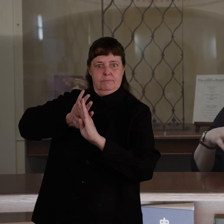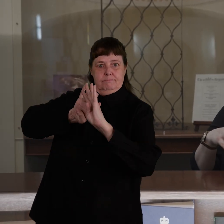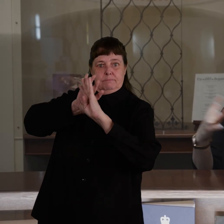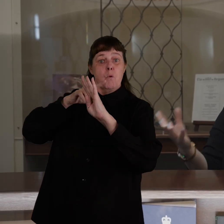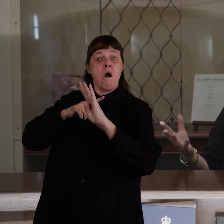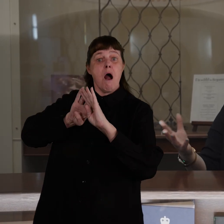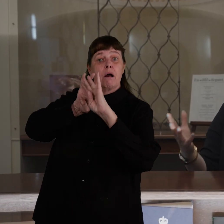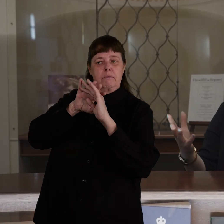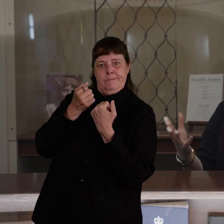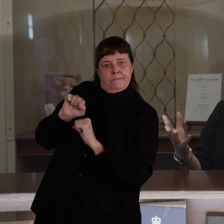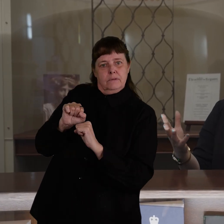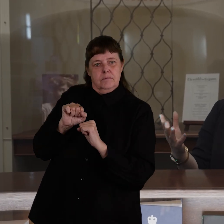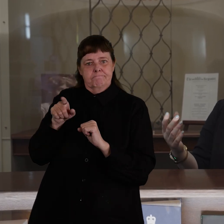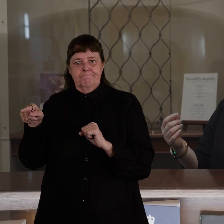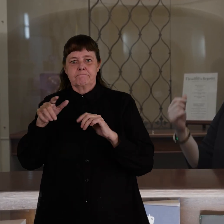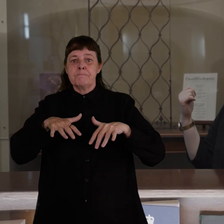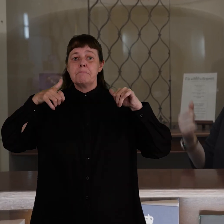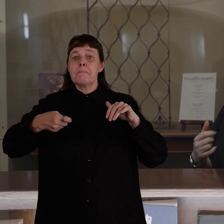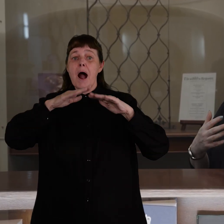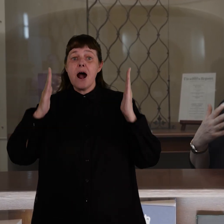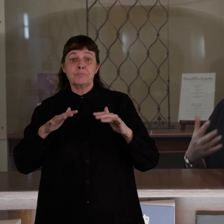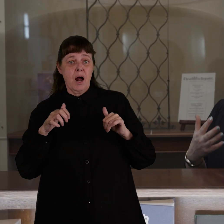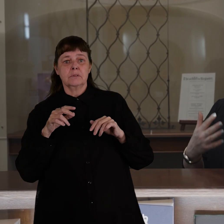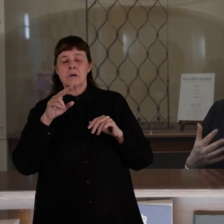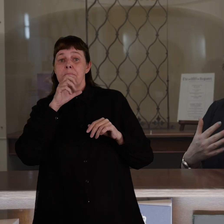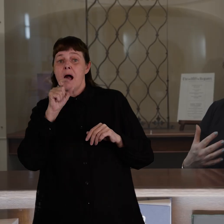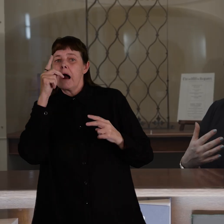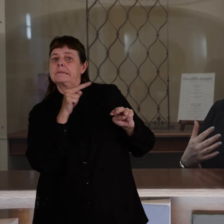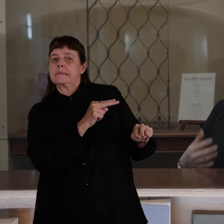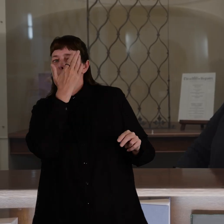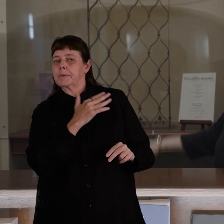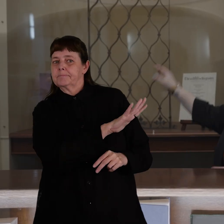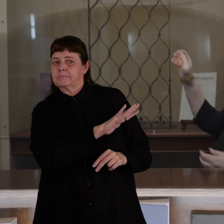the House of Commons couldn't see them, and it was seen as a symbol of women's oppression.